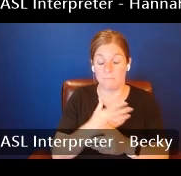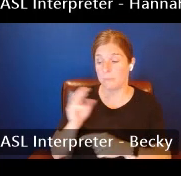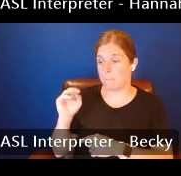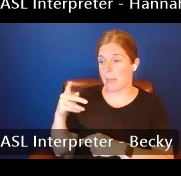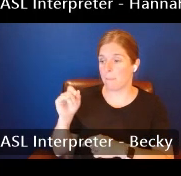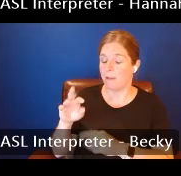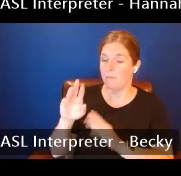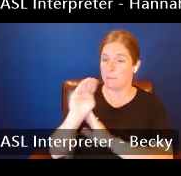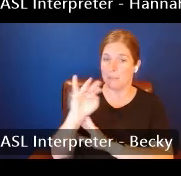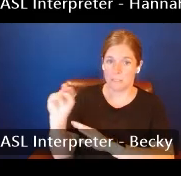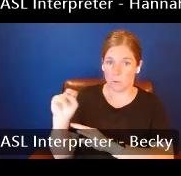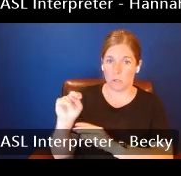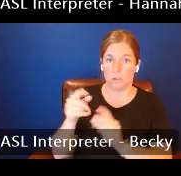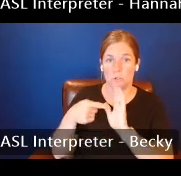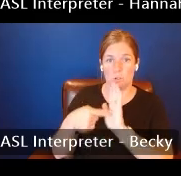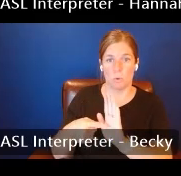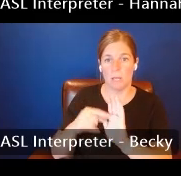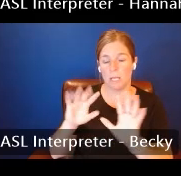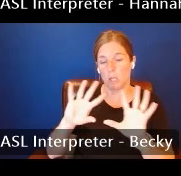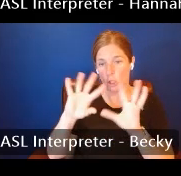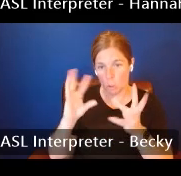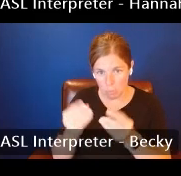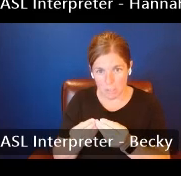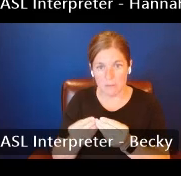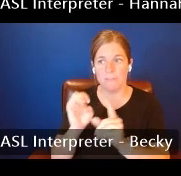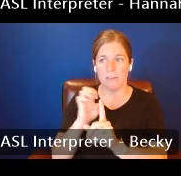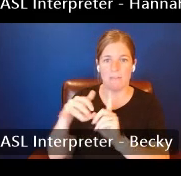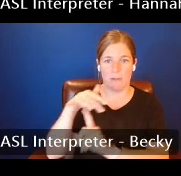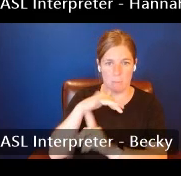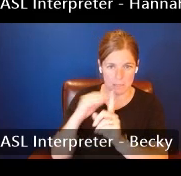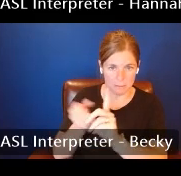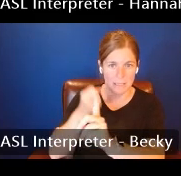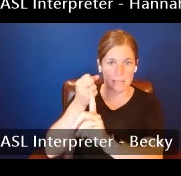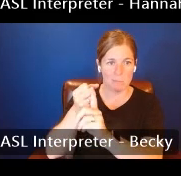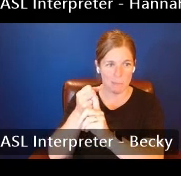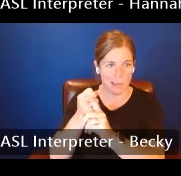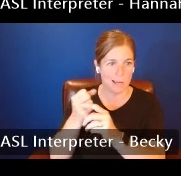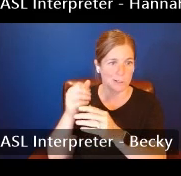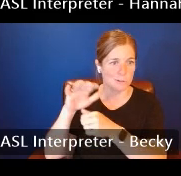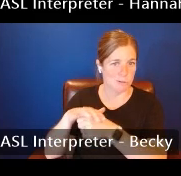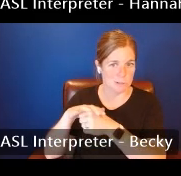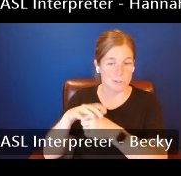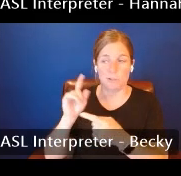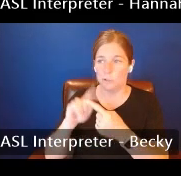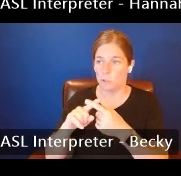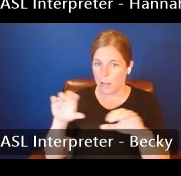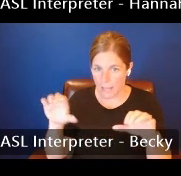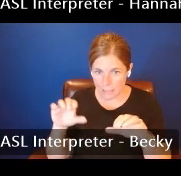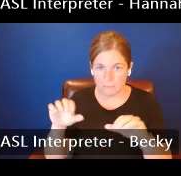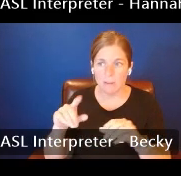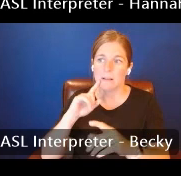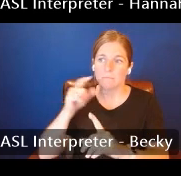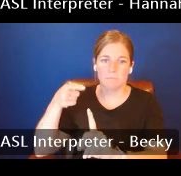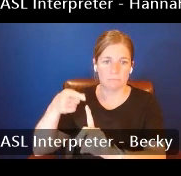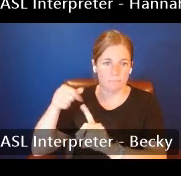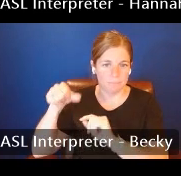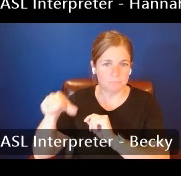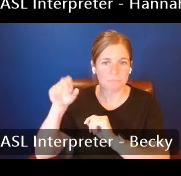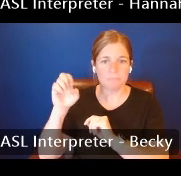the distribution of cumulative environmental impact stressor. Skip to maps text search link. To activate, press Enter. And then you can enter that. Enter.